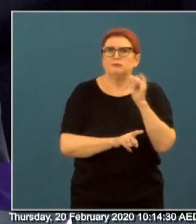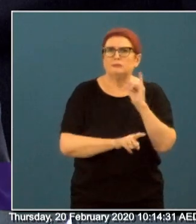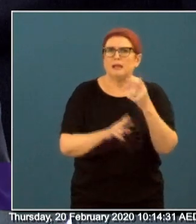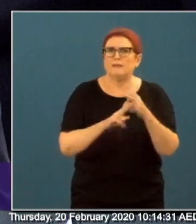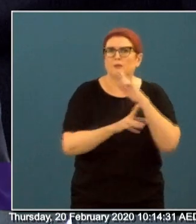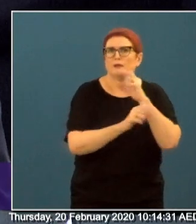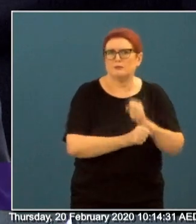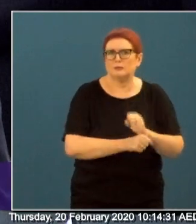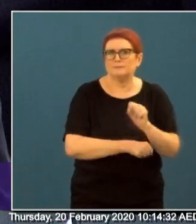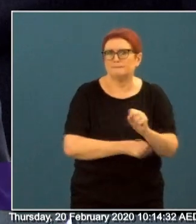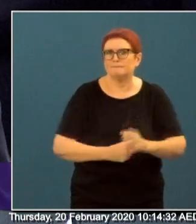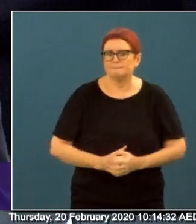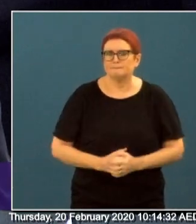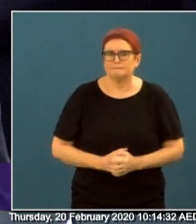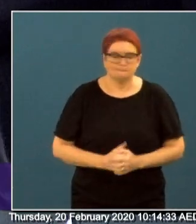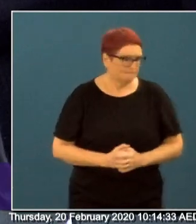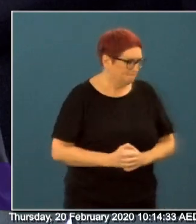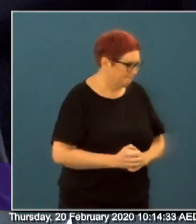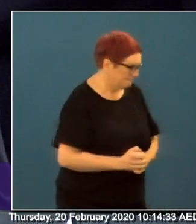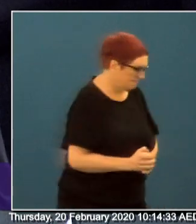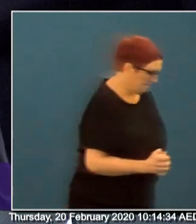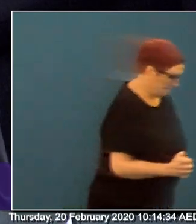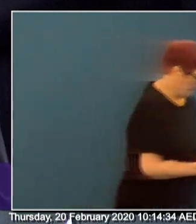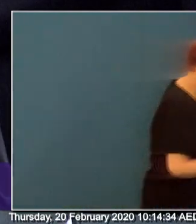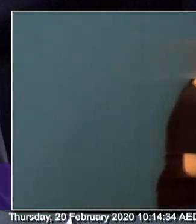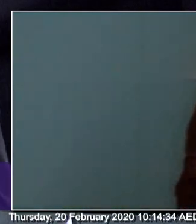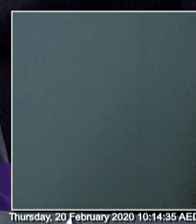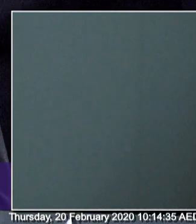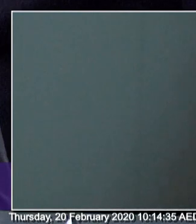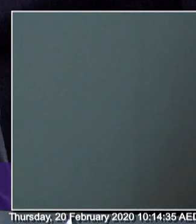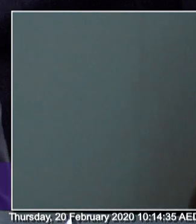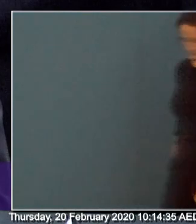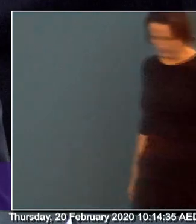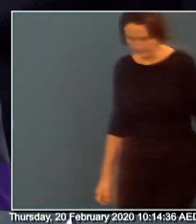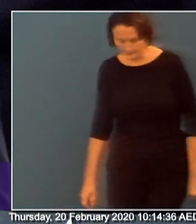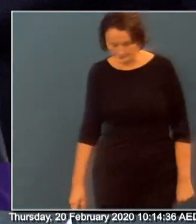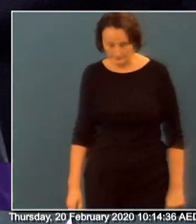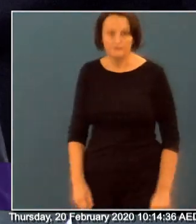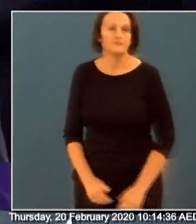Whereas, if the budgetary restriction was limited to the provision